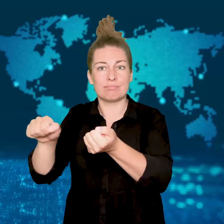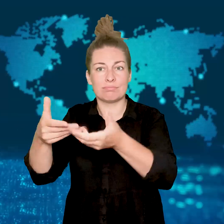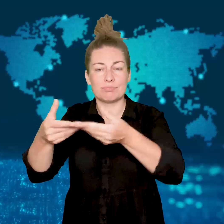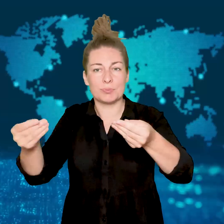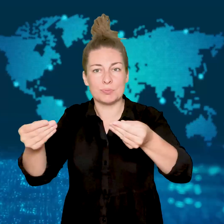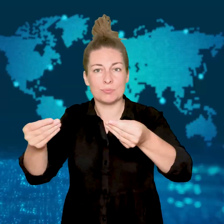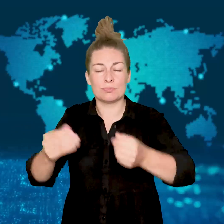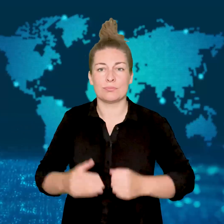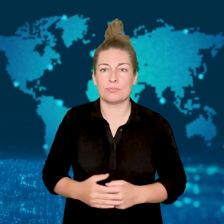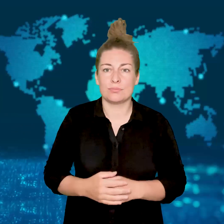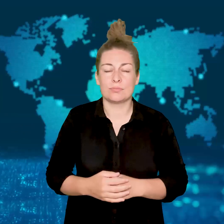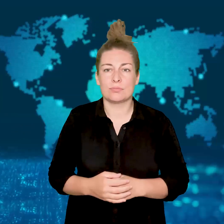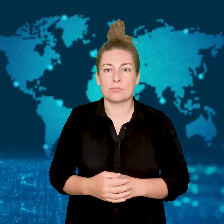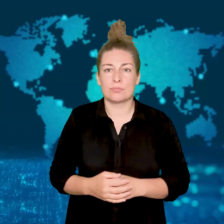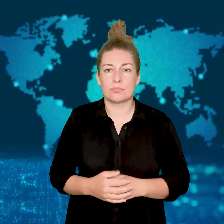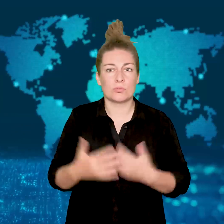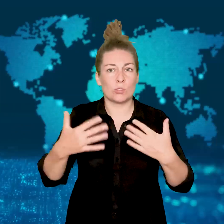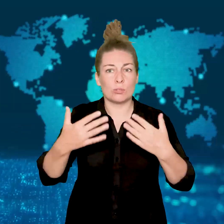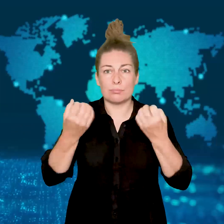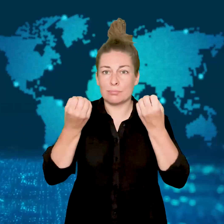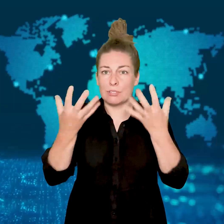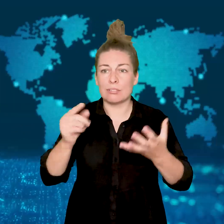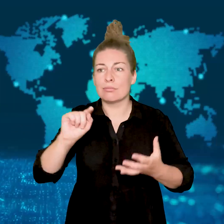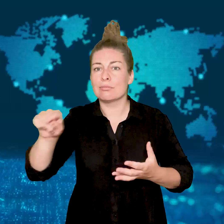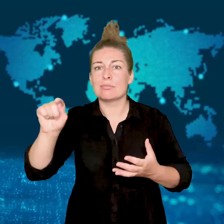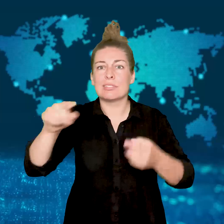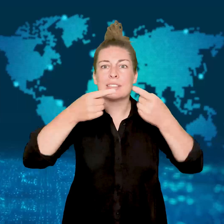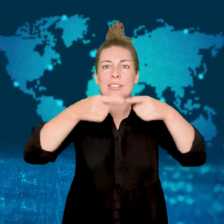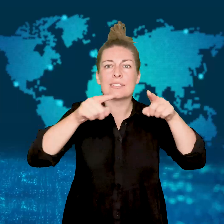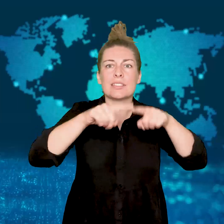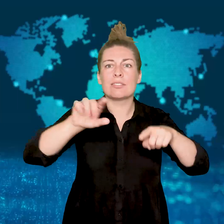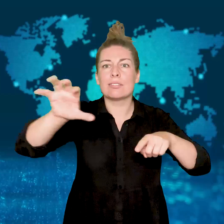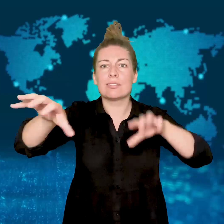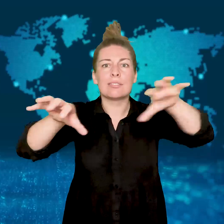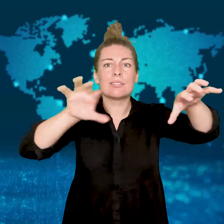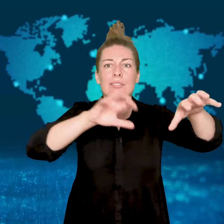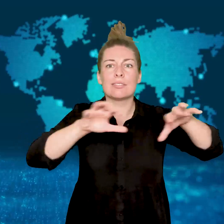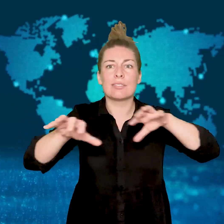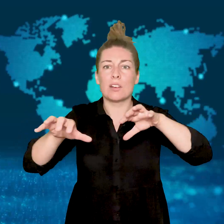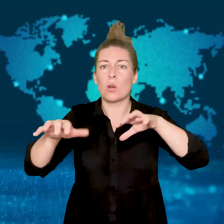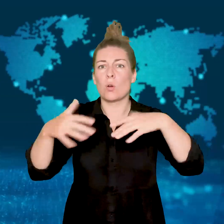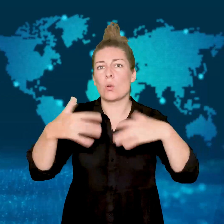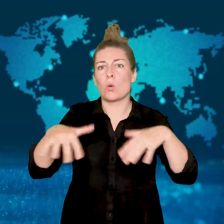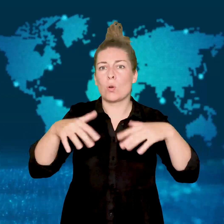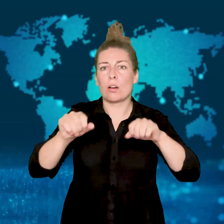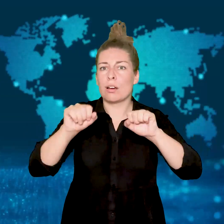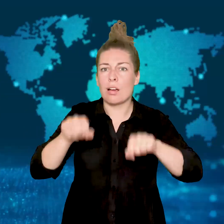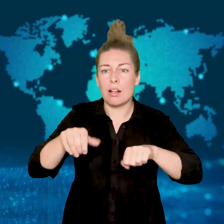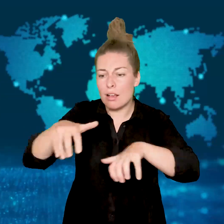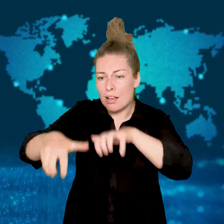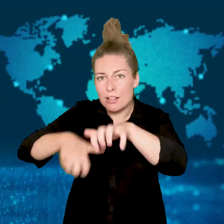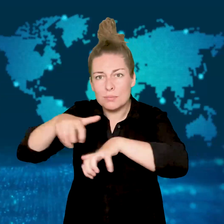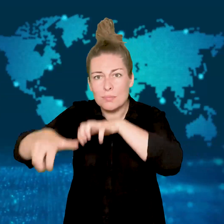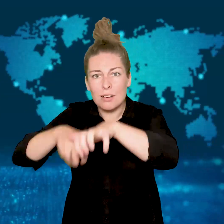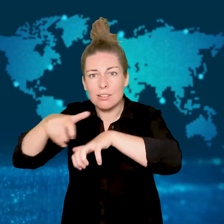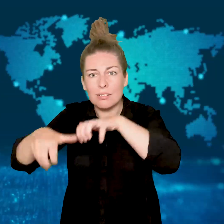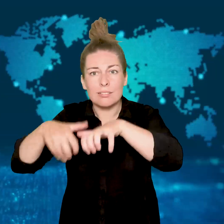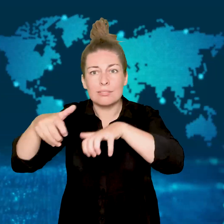In other places, they threaten food security for native animals or people.